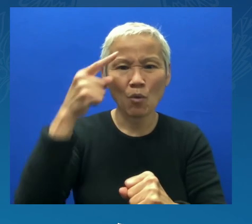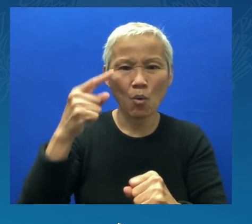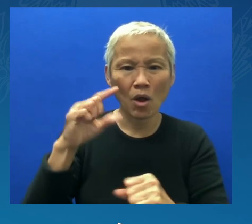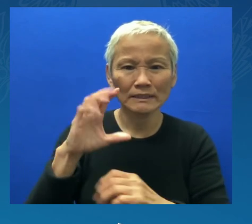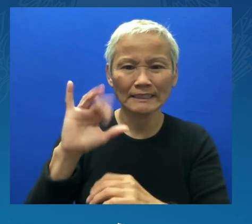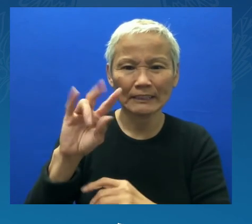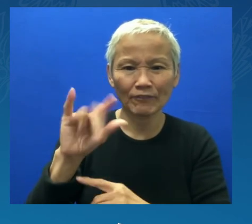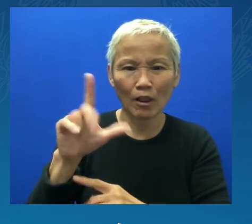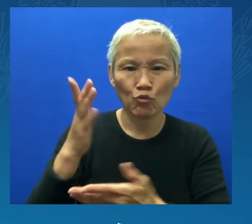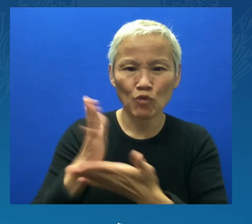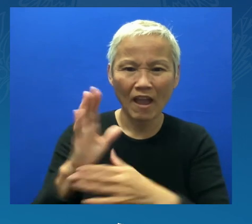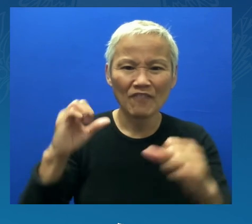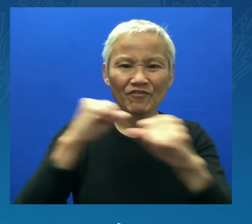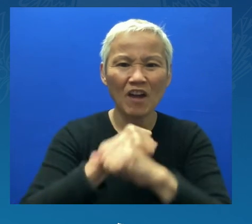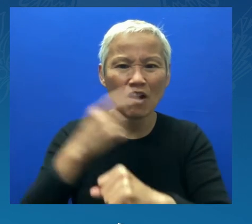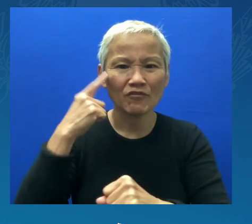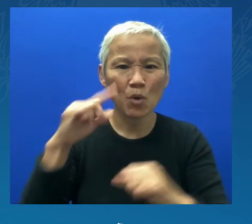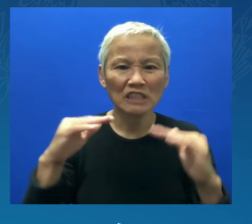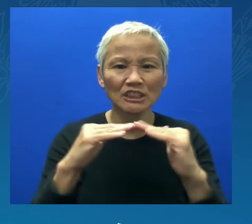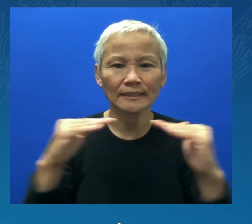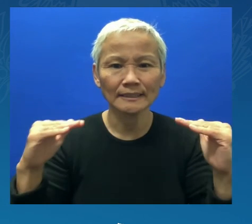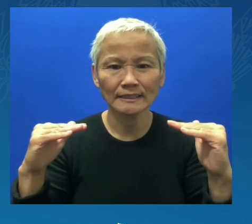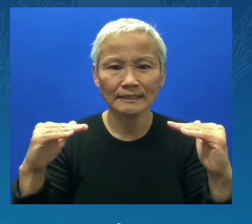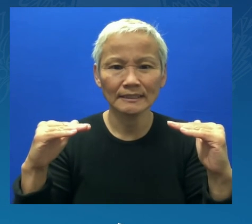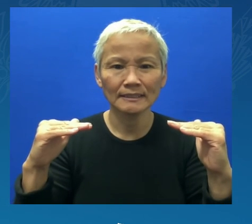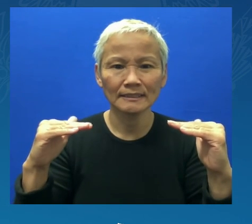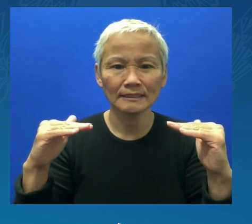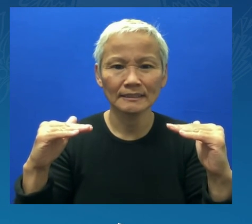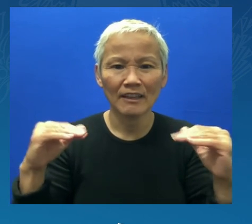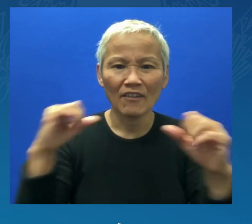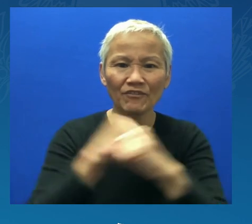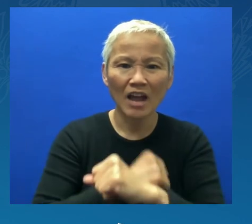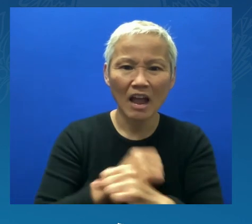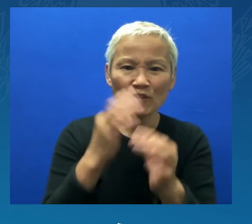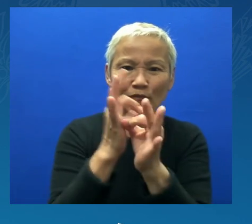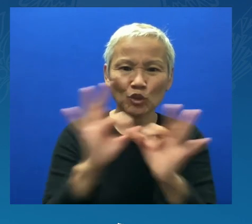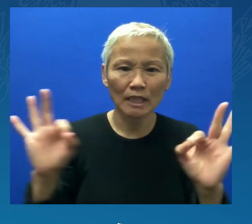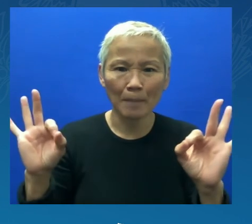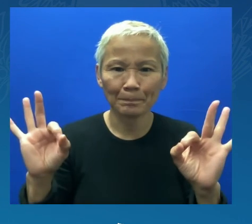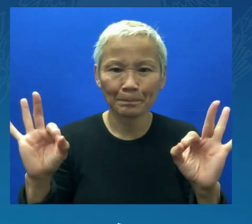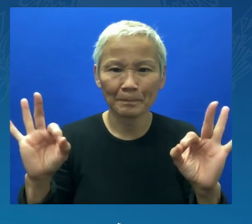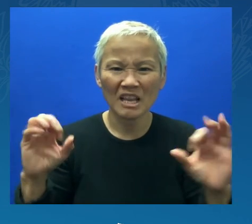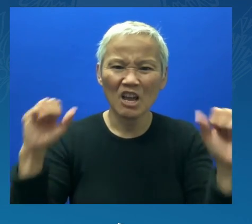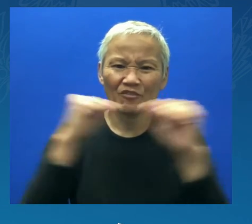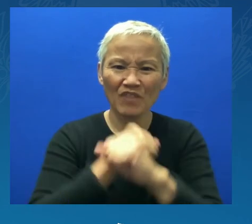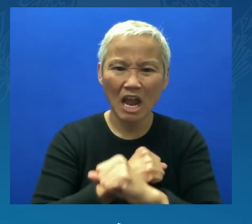which is the fight for freedom -- the fight for civil rights must be fought and won with each generation.